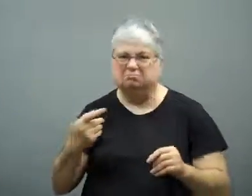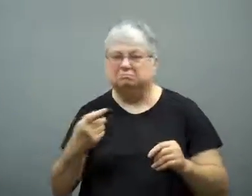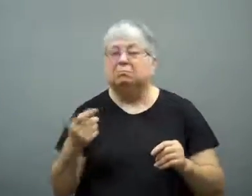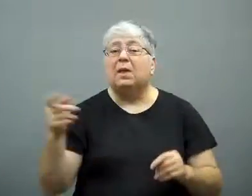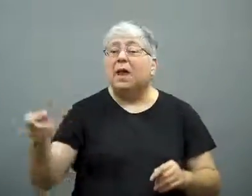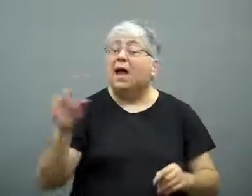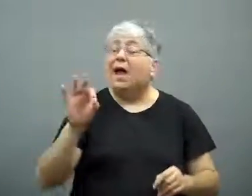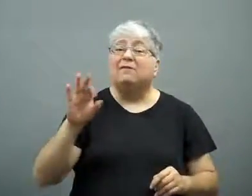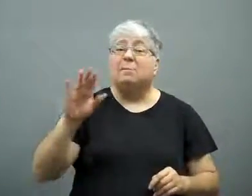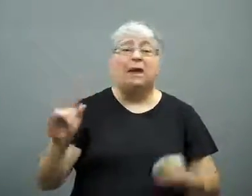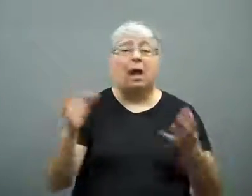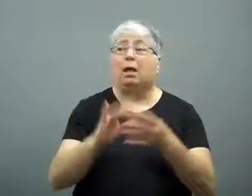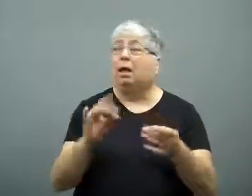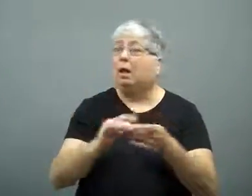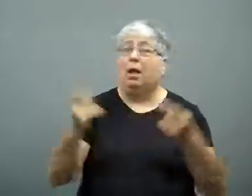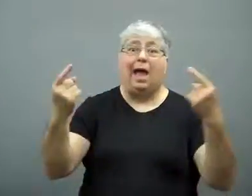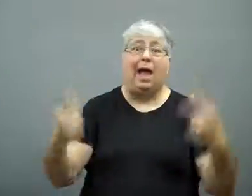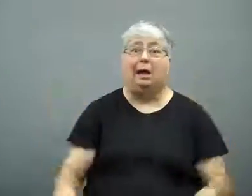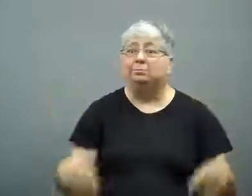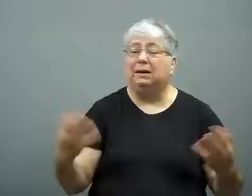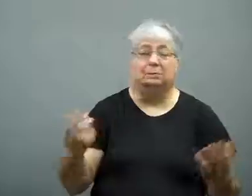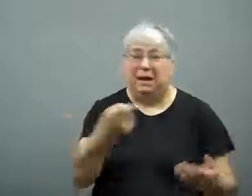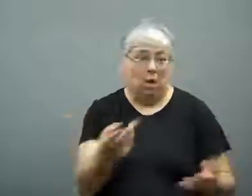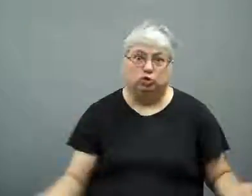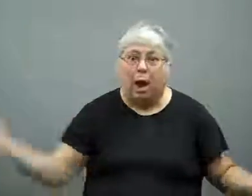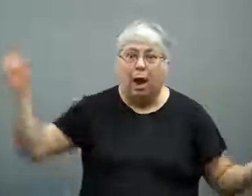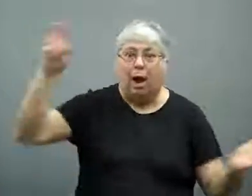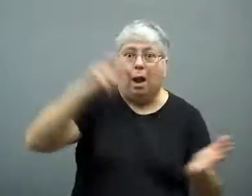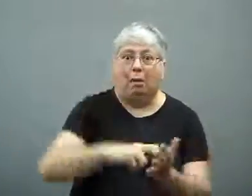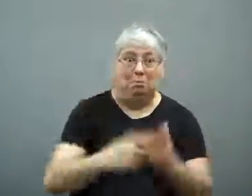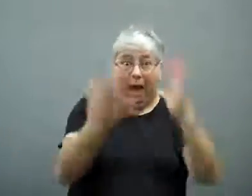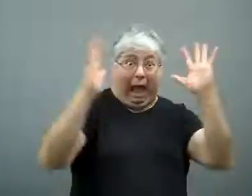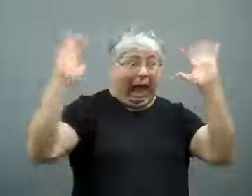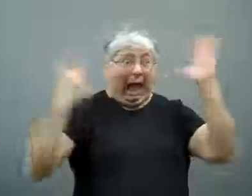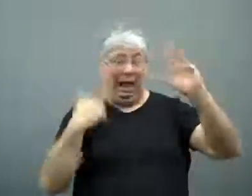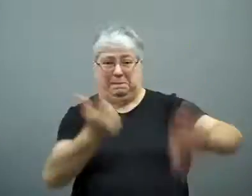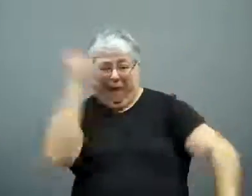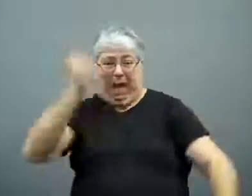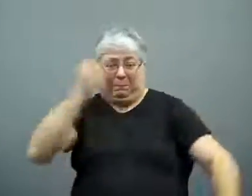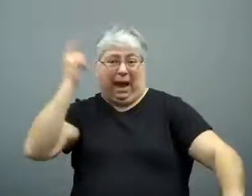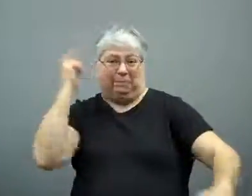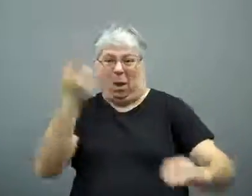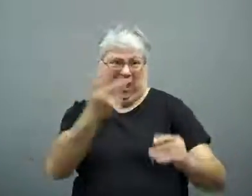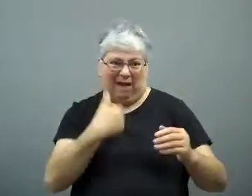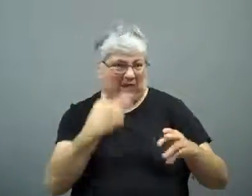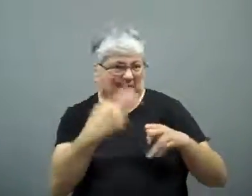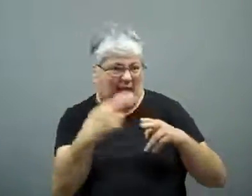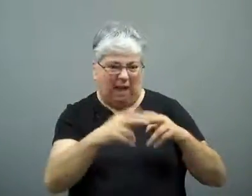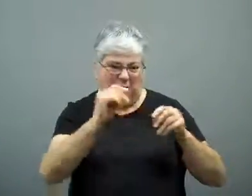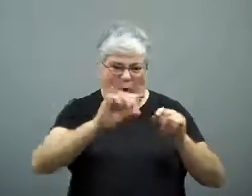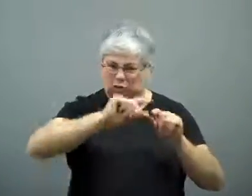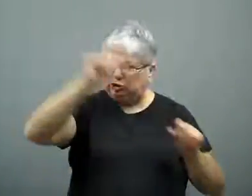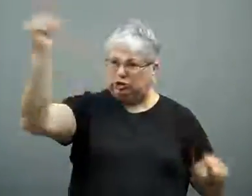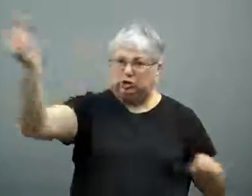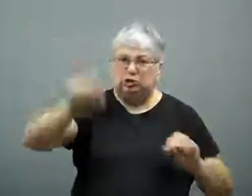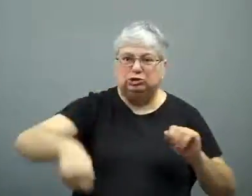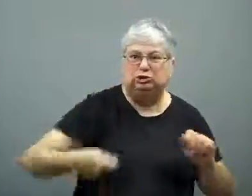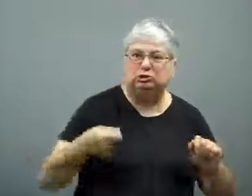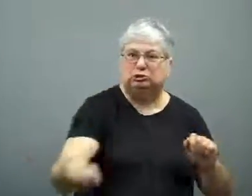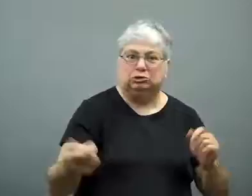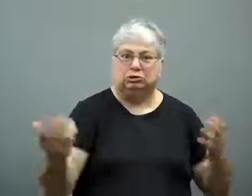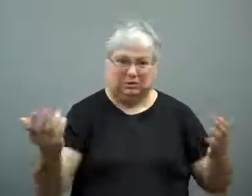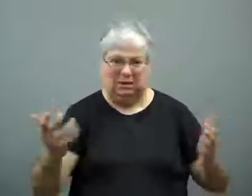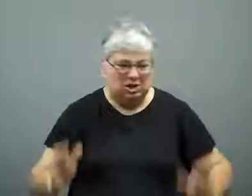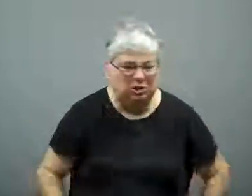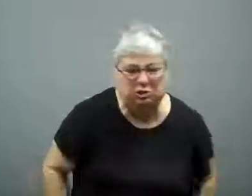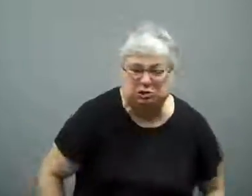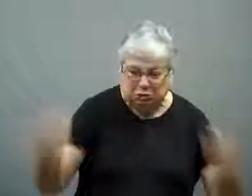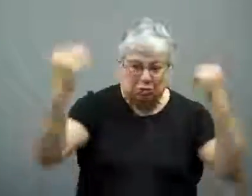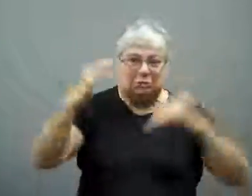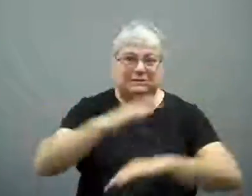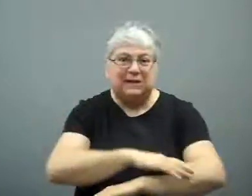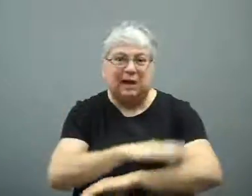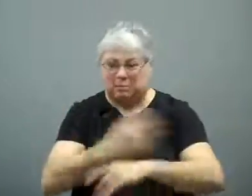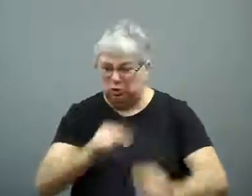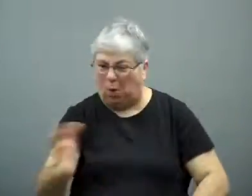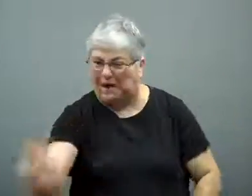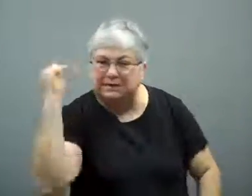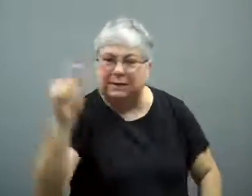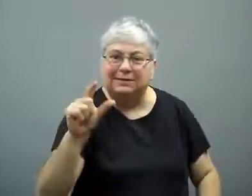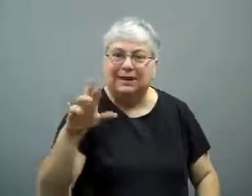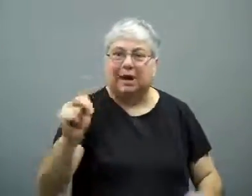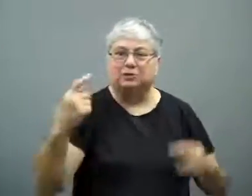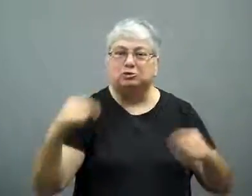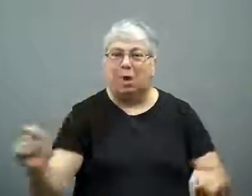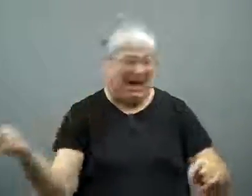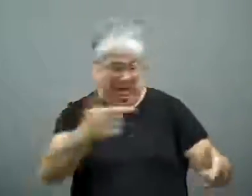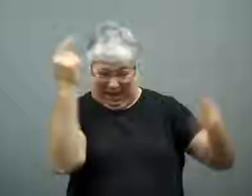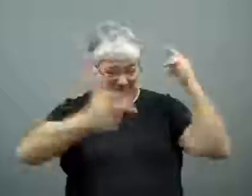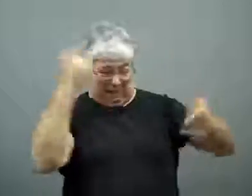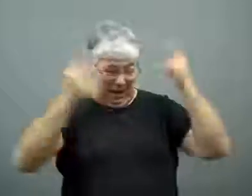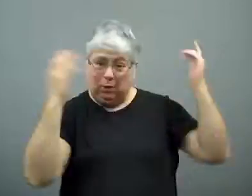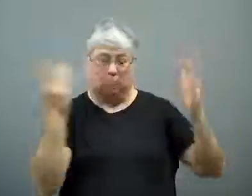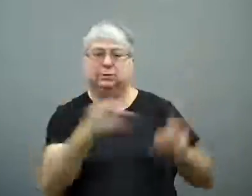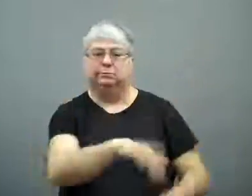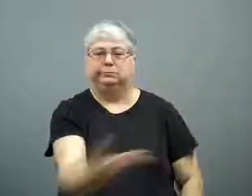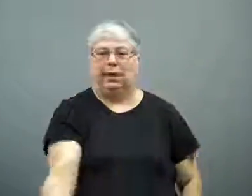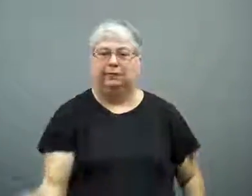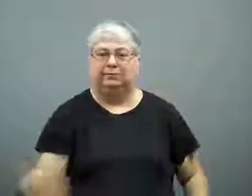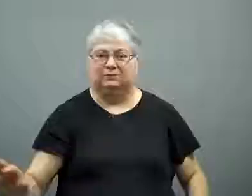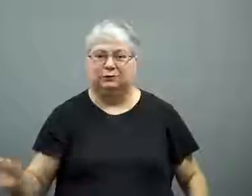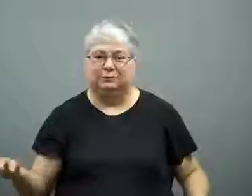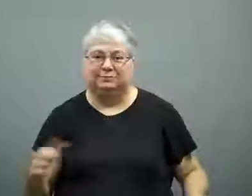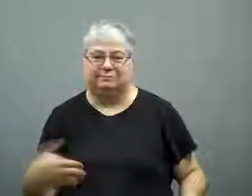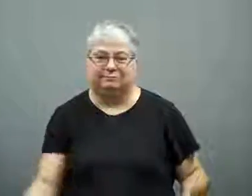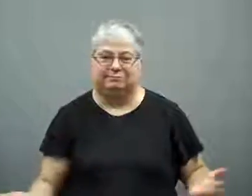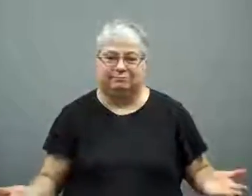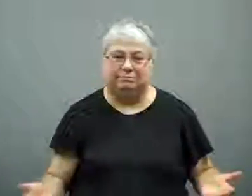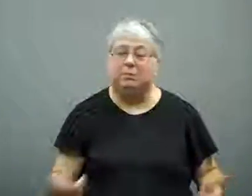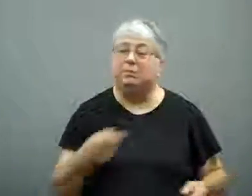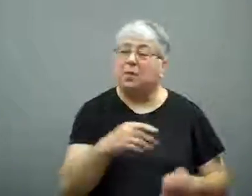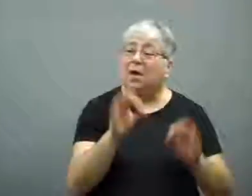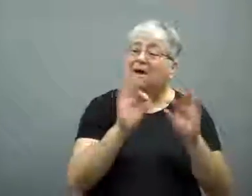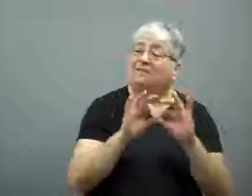The FBI stated that he jumped up, brandishing a knife or sword, and was shot.